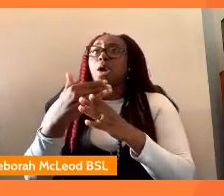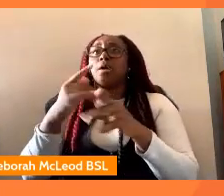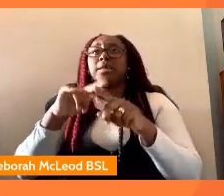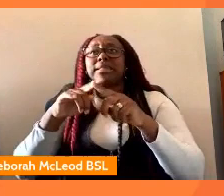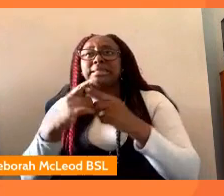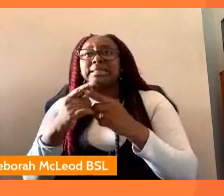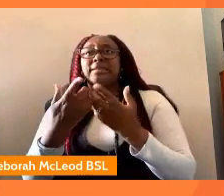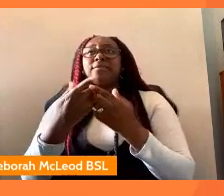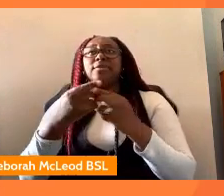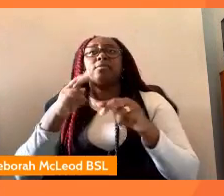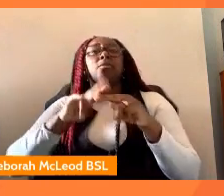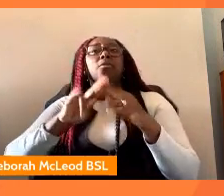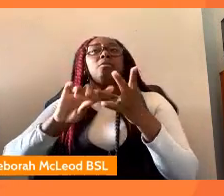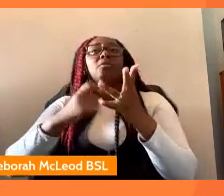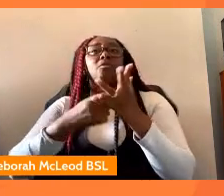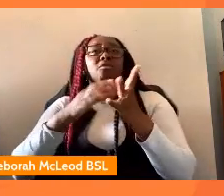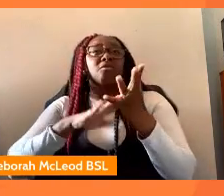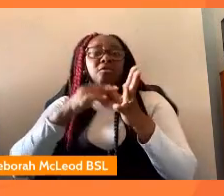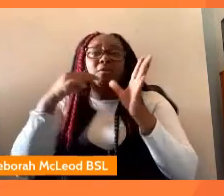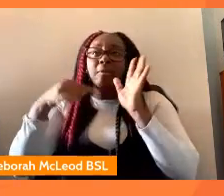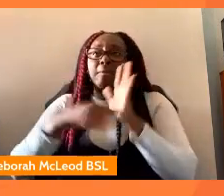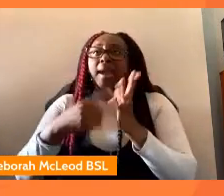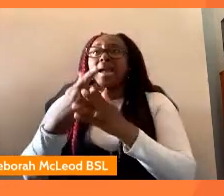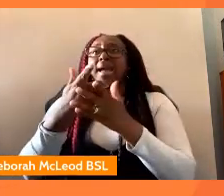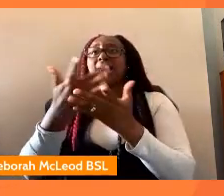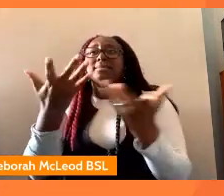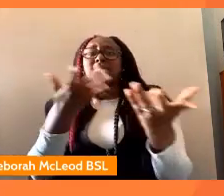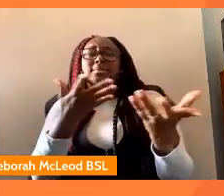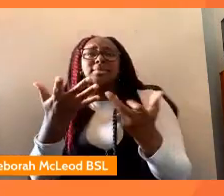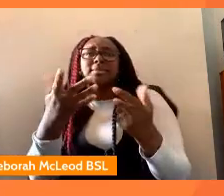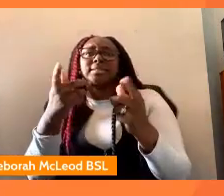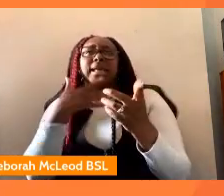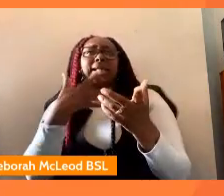advantage of advances in technology and digital behaviours we see.